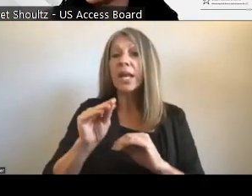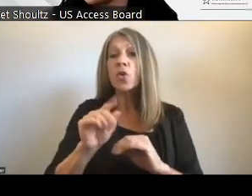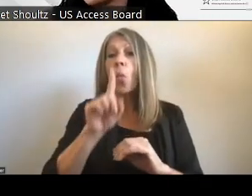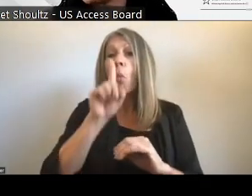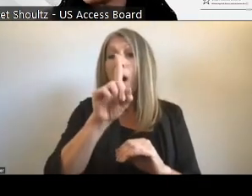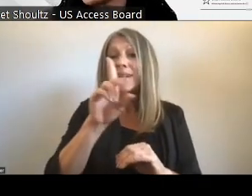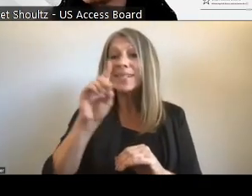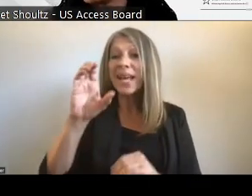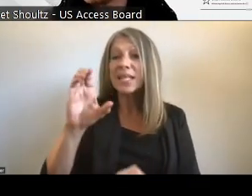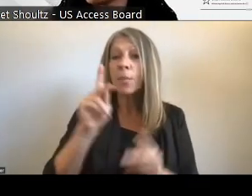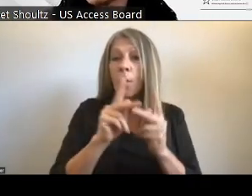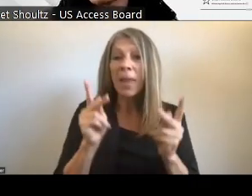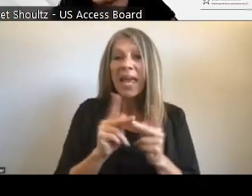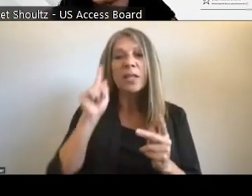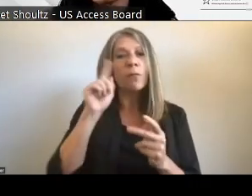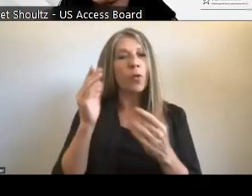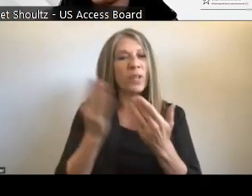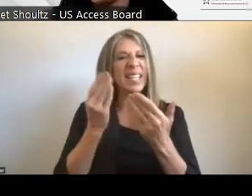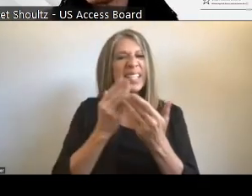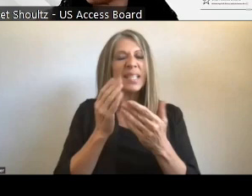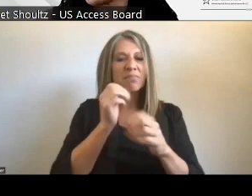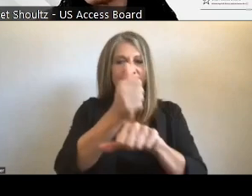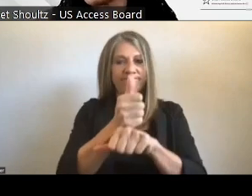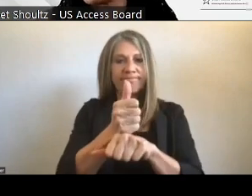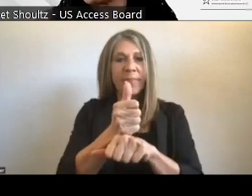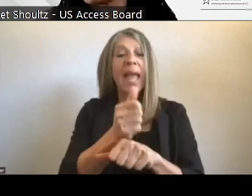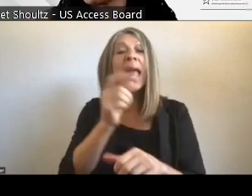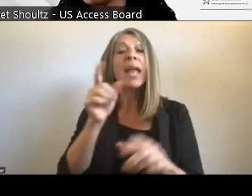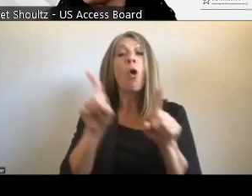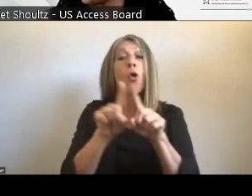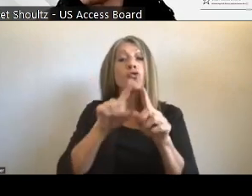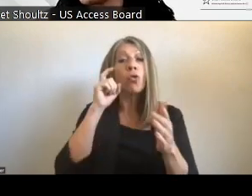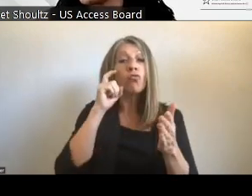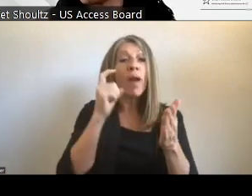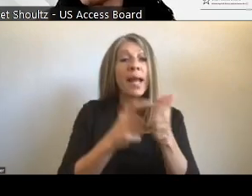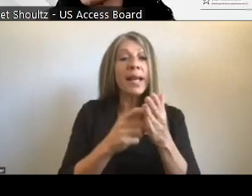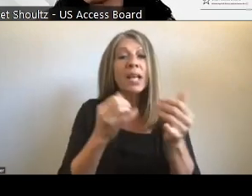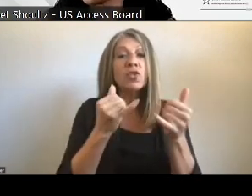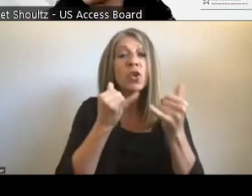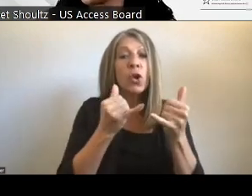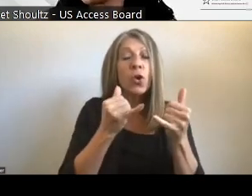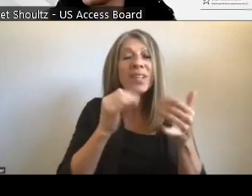decimal place for ease of implementation and also recognizing that current digital measuring tools